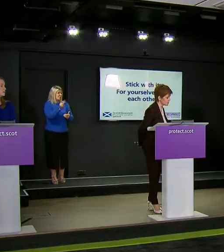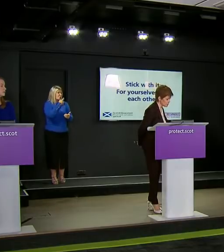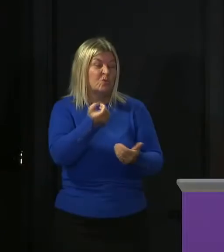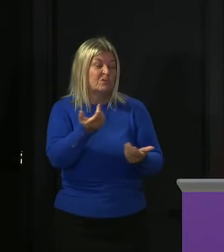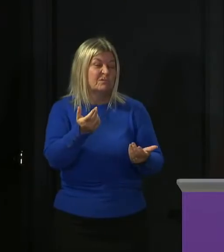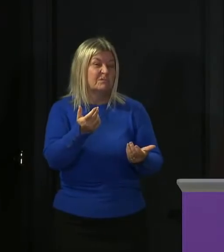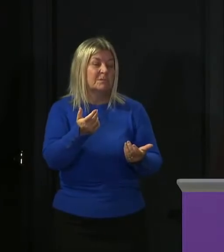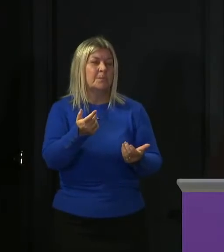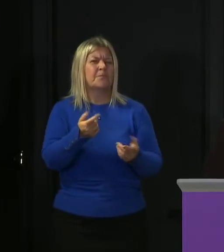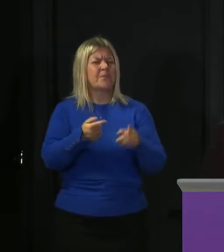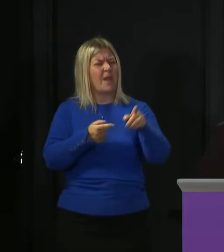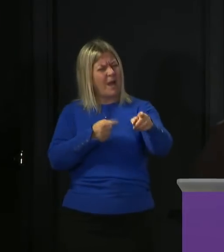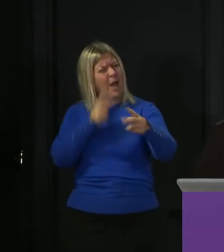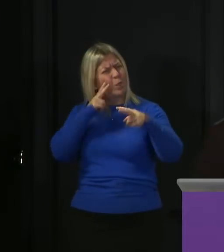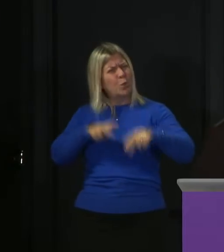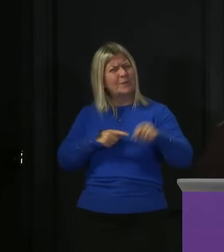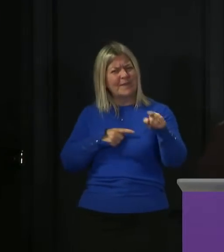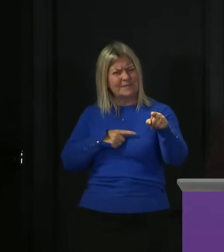When you asked me about this yesterday you're absolutely right,